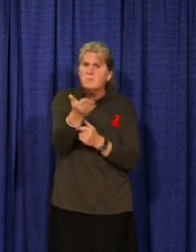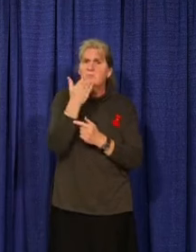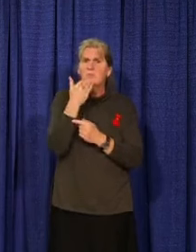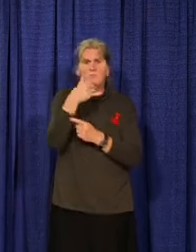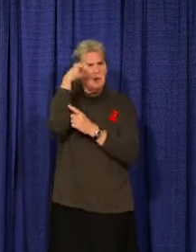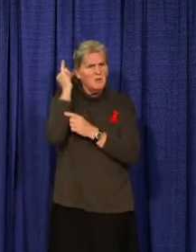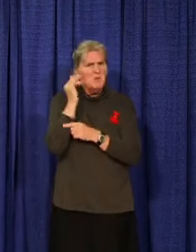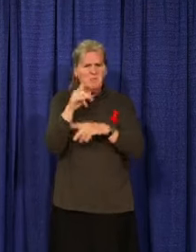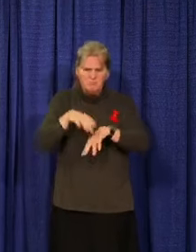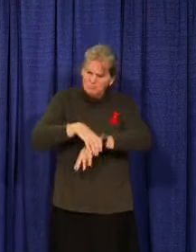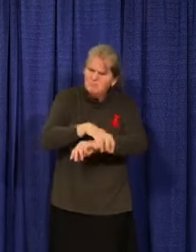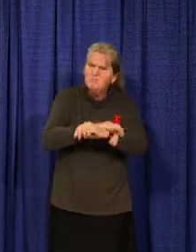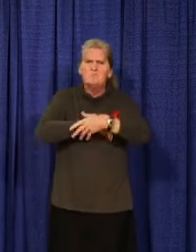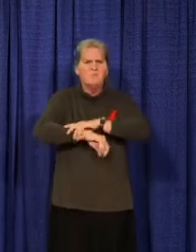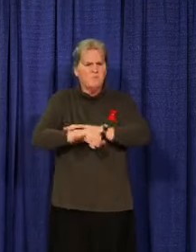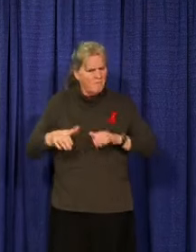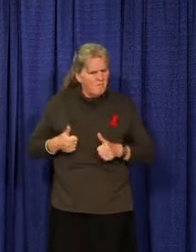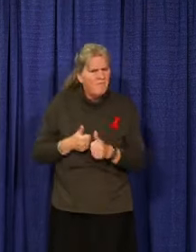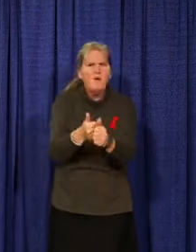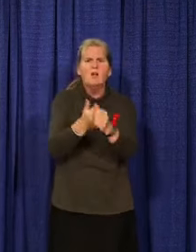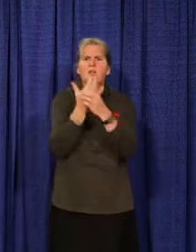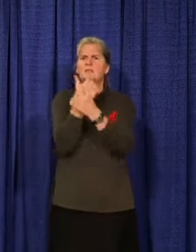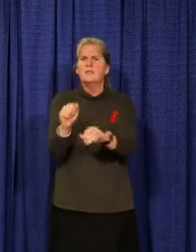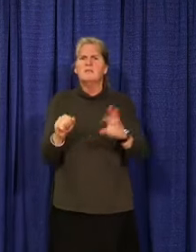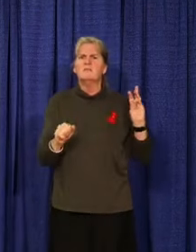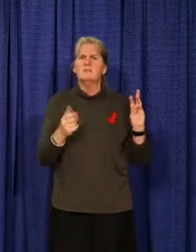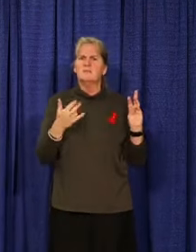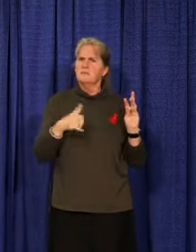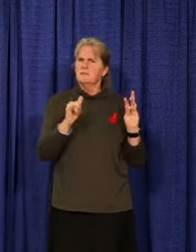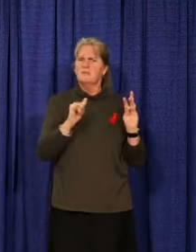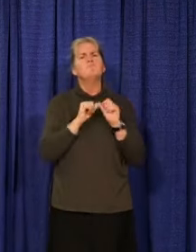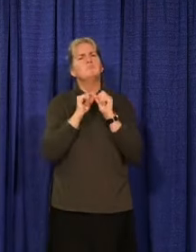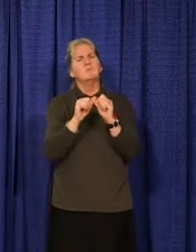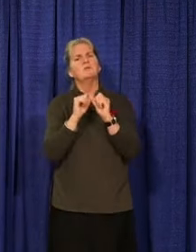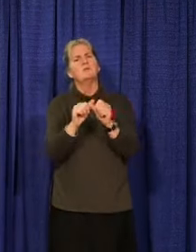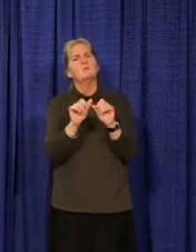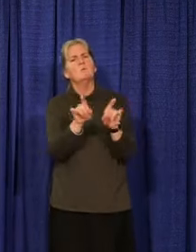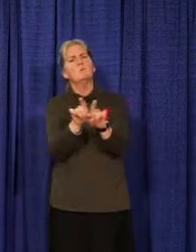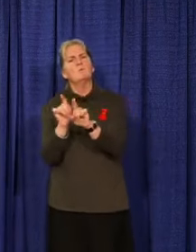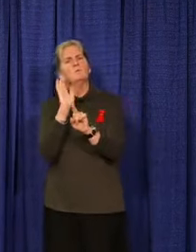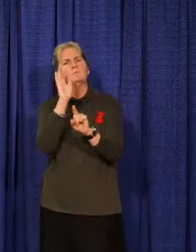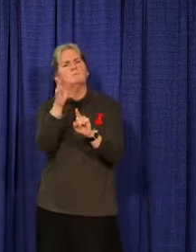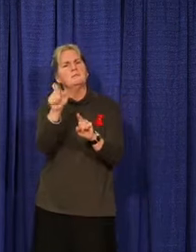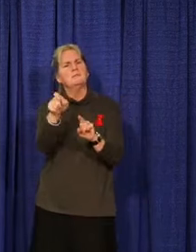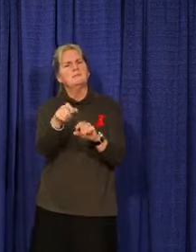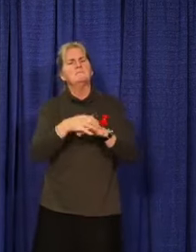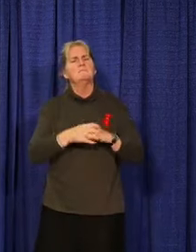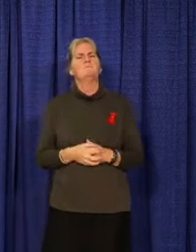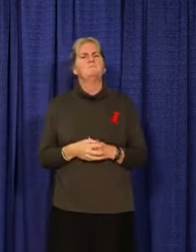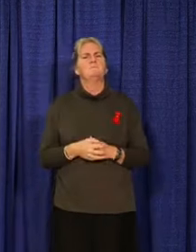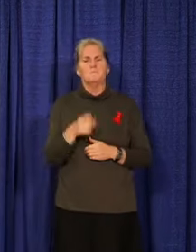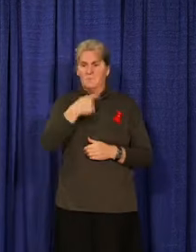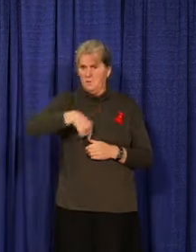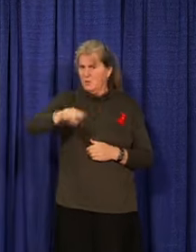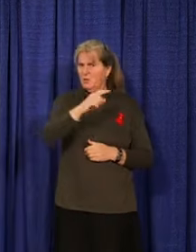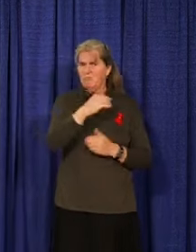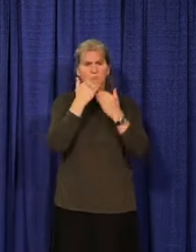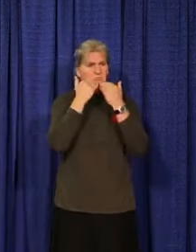part to keep each other safe by practising the Safe Six and we need to keep this up. Thanks to your hard work and